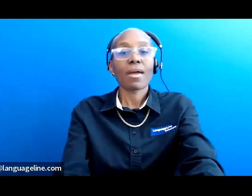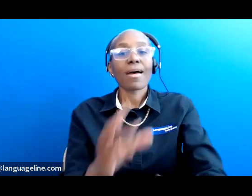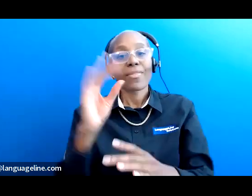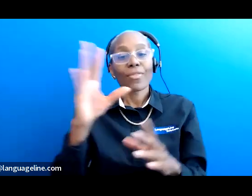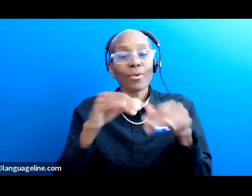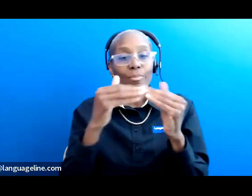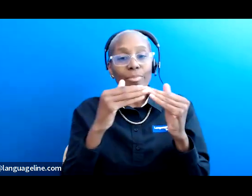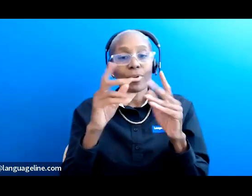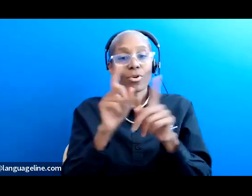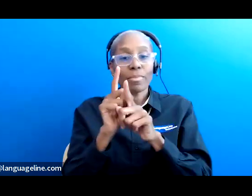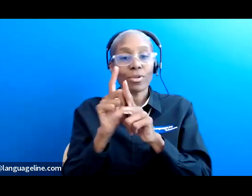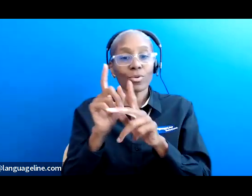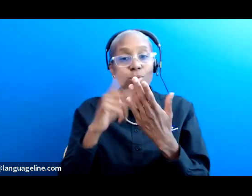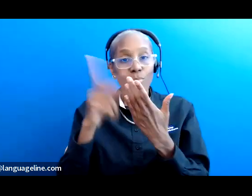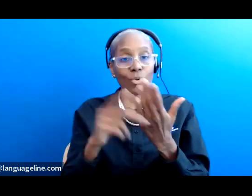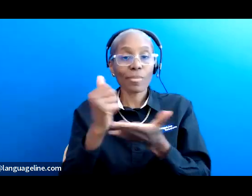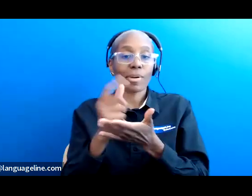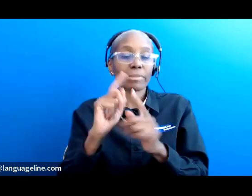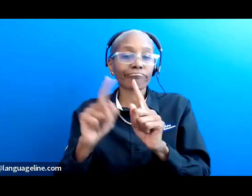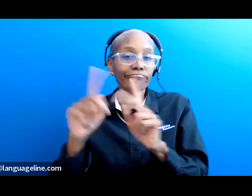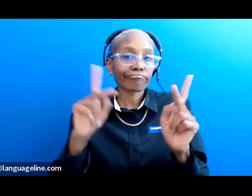they're helping other people kind of deal with those rough times.